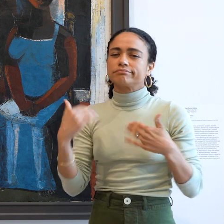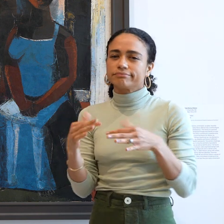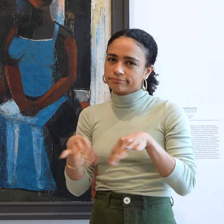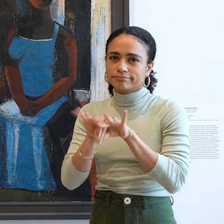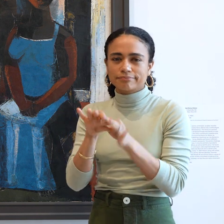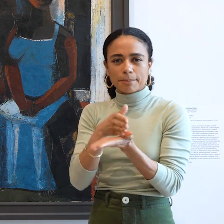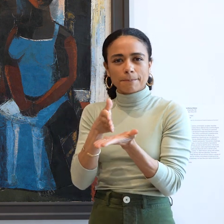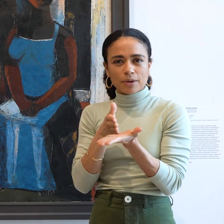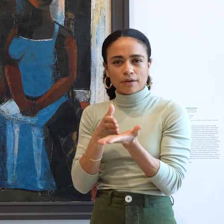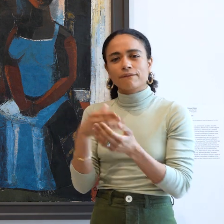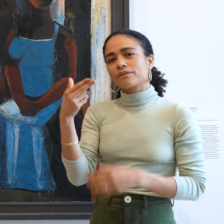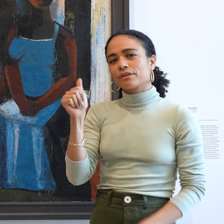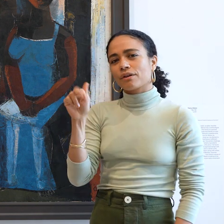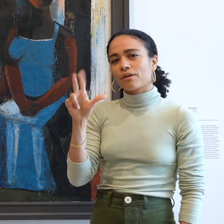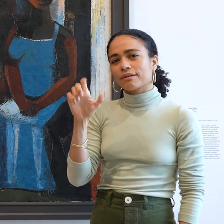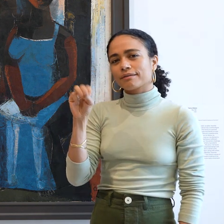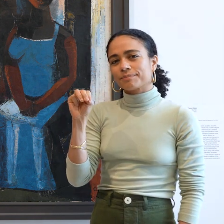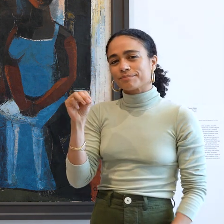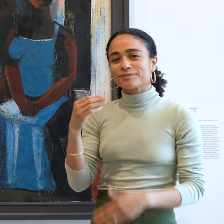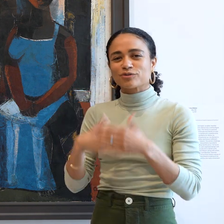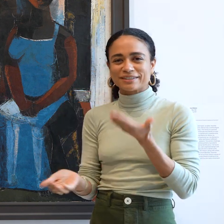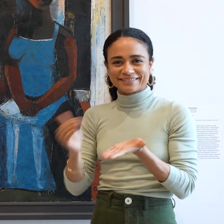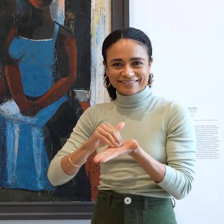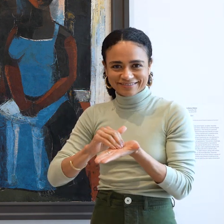He was also an important member of the Harlem Renaissance.